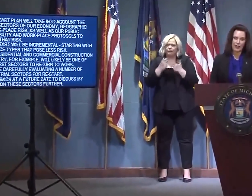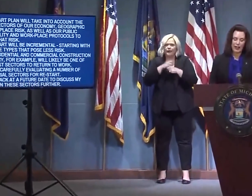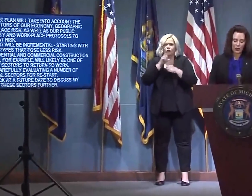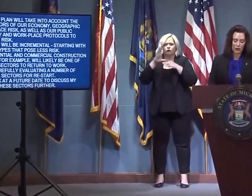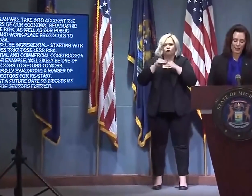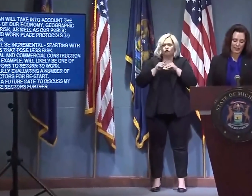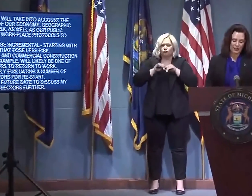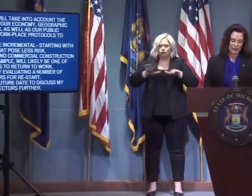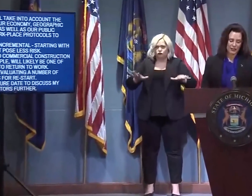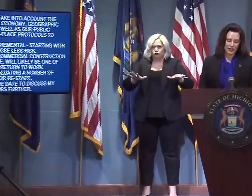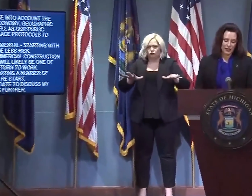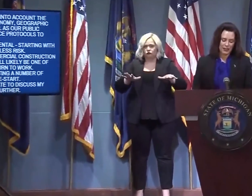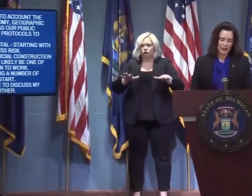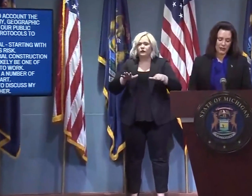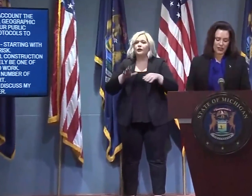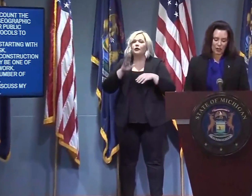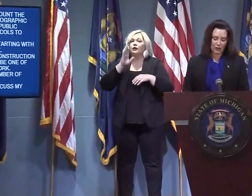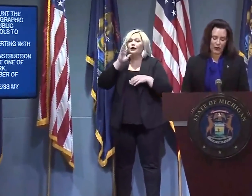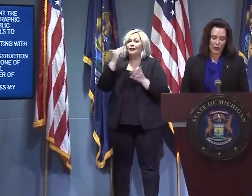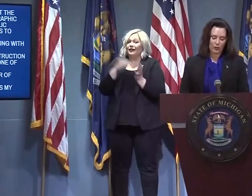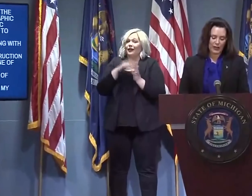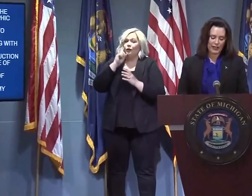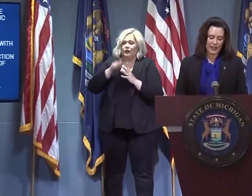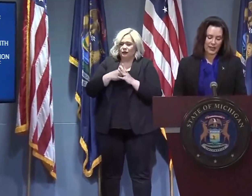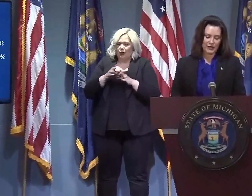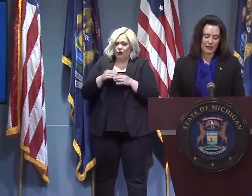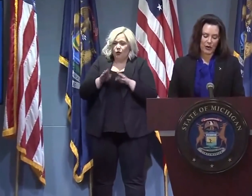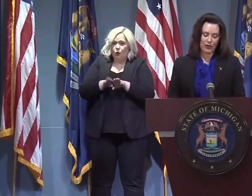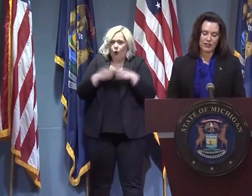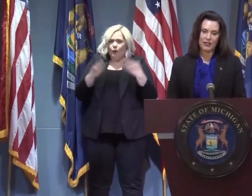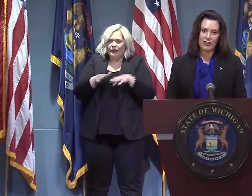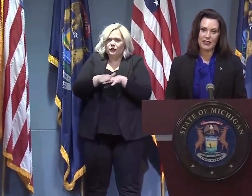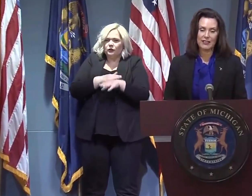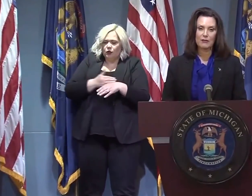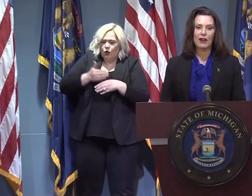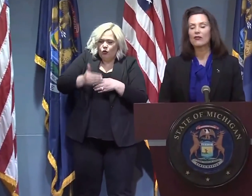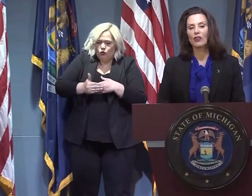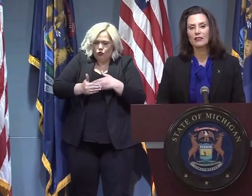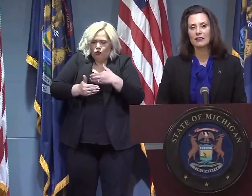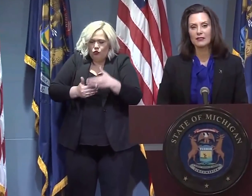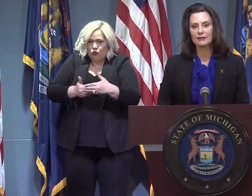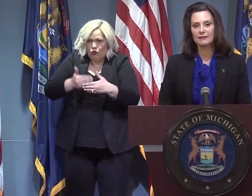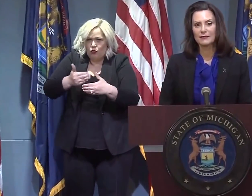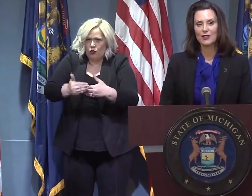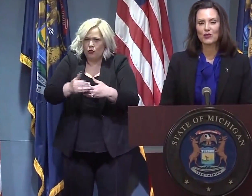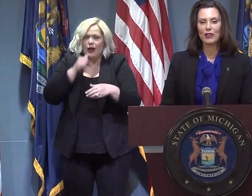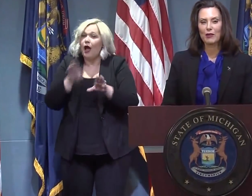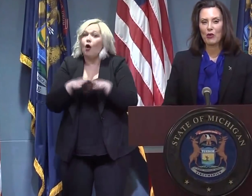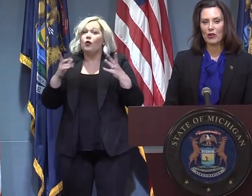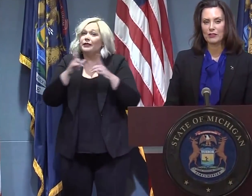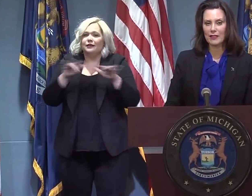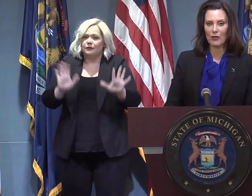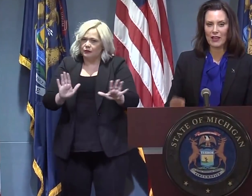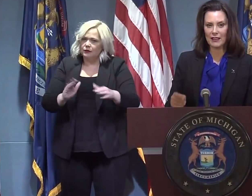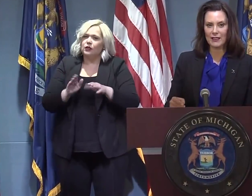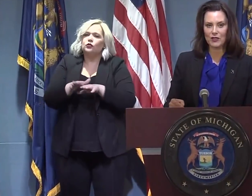PLACE RISK AS WELL AS OUR PUBLIC HEALTH ABILITIES AND WORK PLACE PROTOCOLS TO MITIGATE THE RISK.